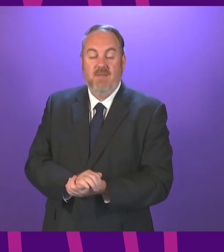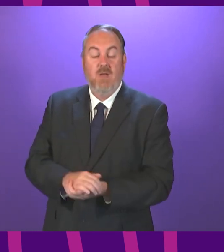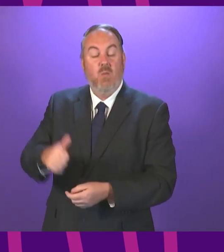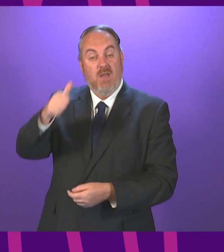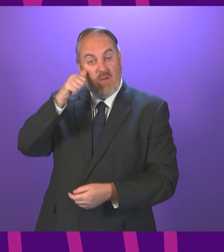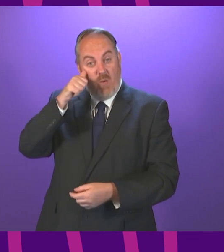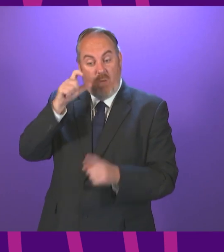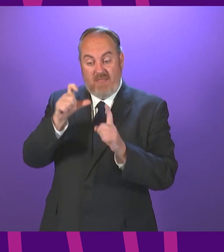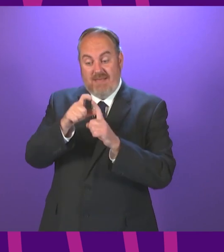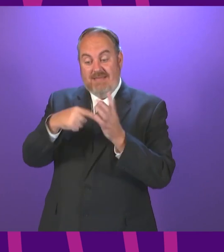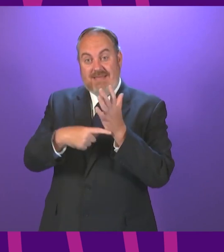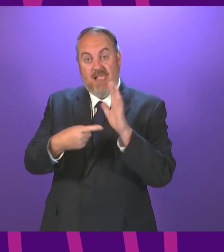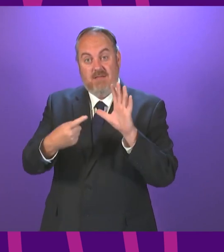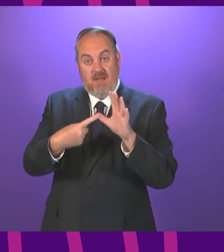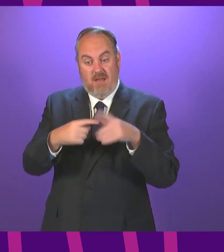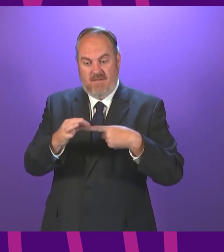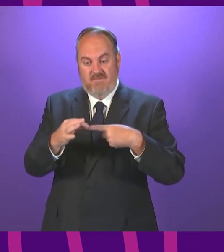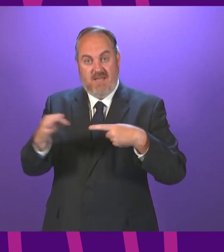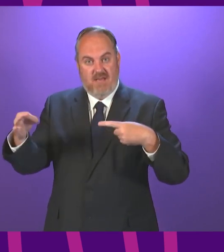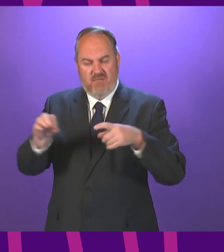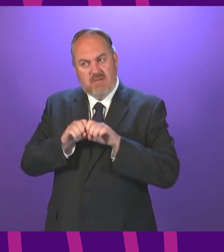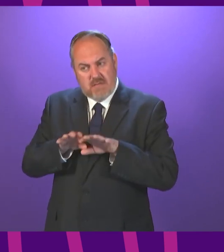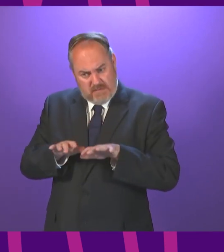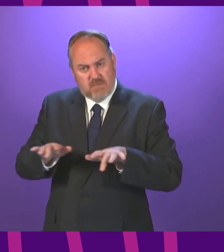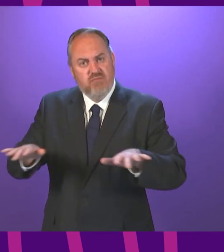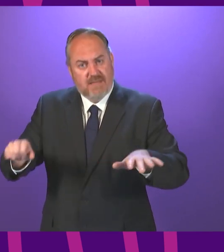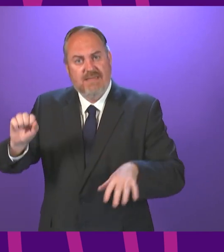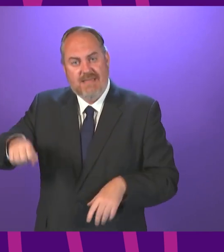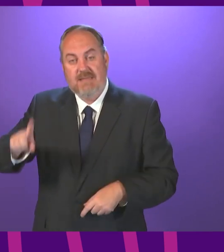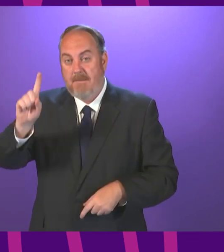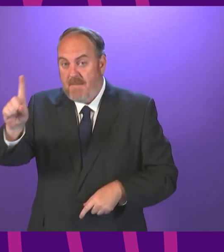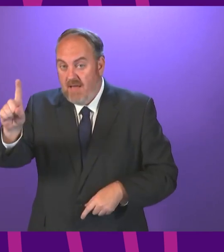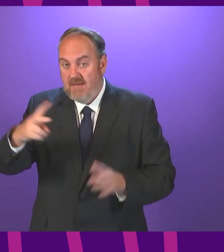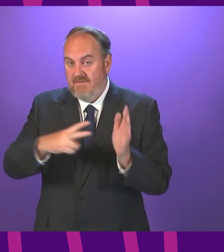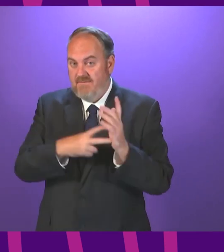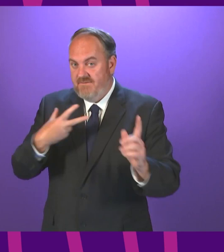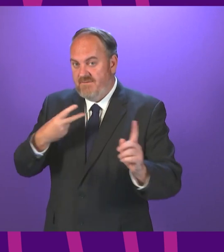vaccination is allowing us to continue to ease restrictions, albeit cautiously. That will be